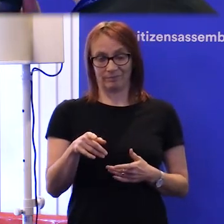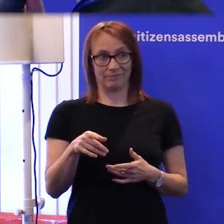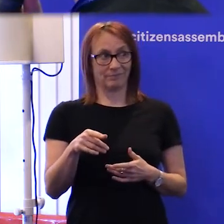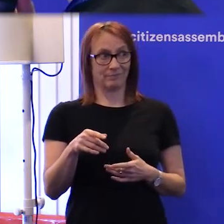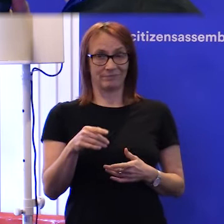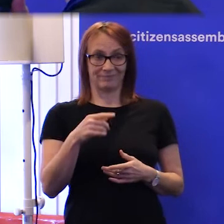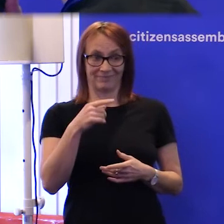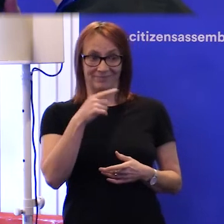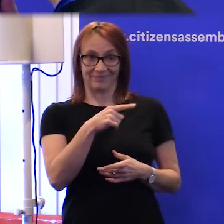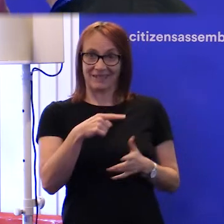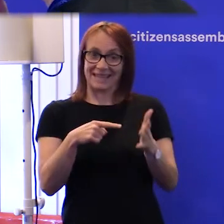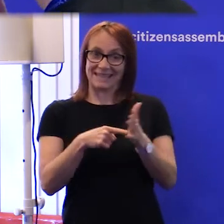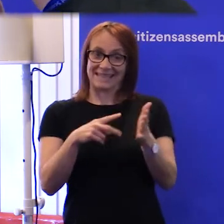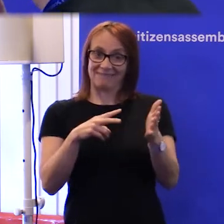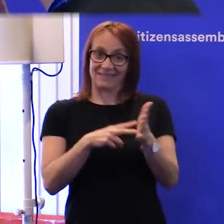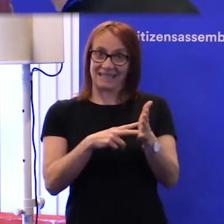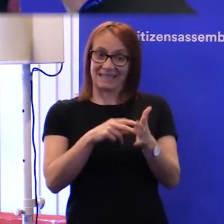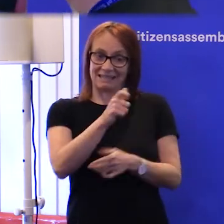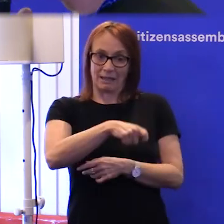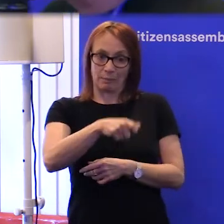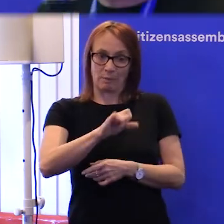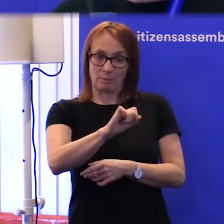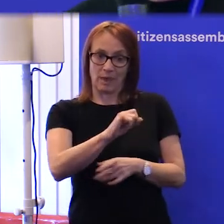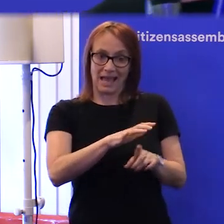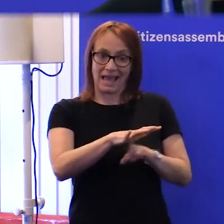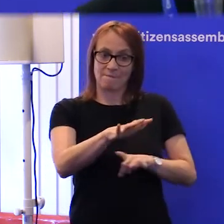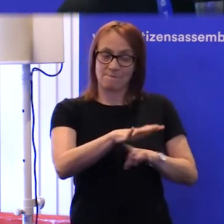these programs is actually quite you know you need to be aware of it you know